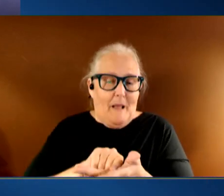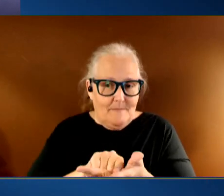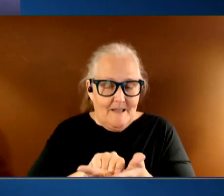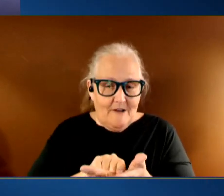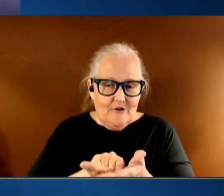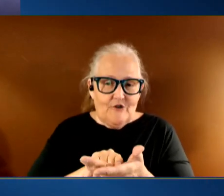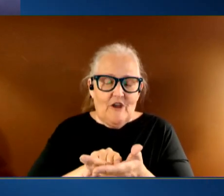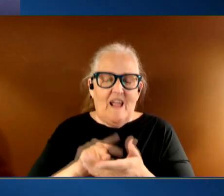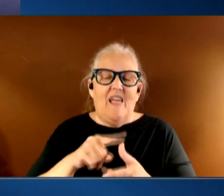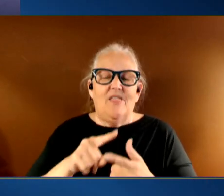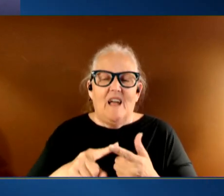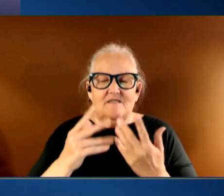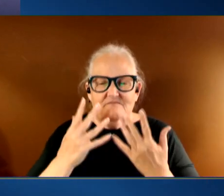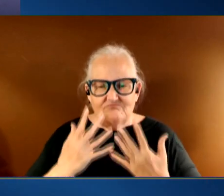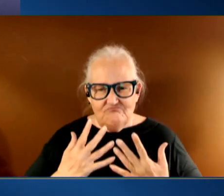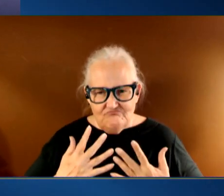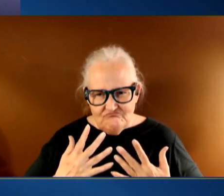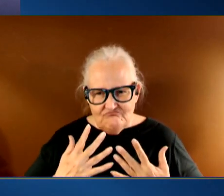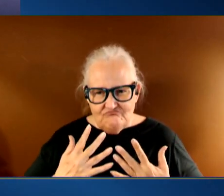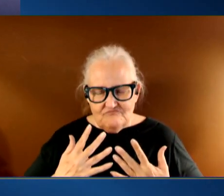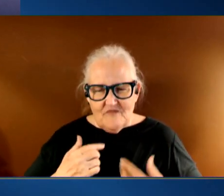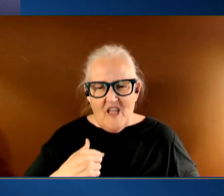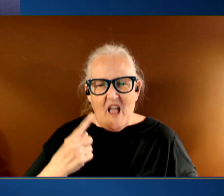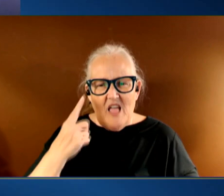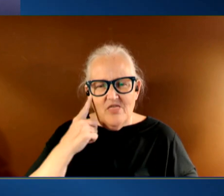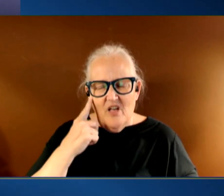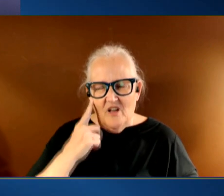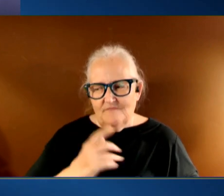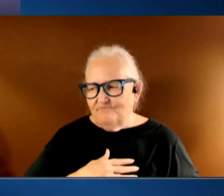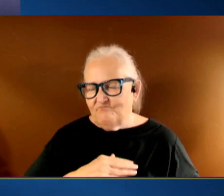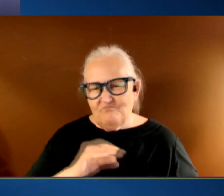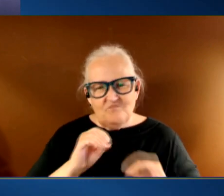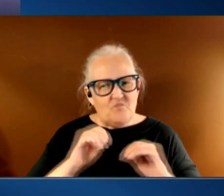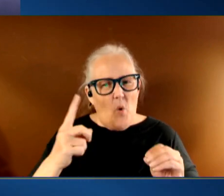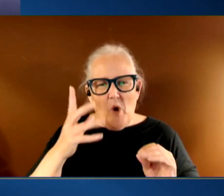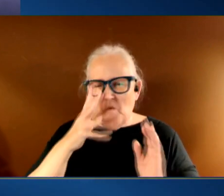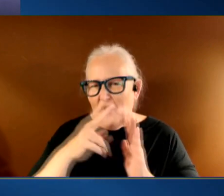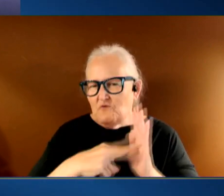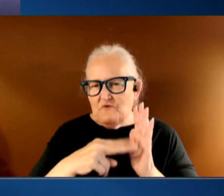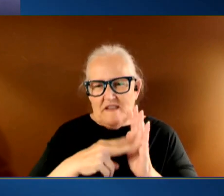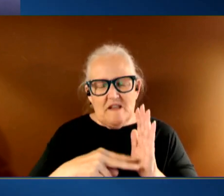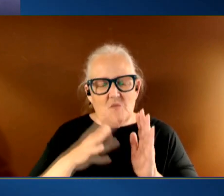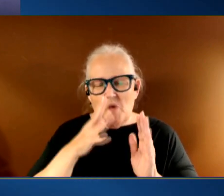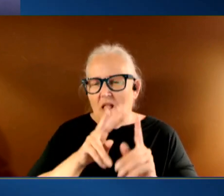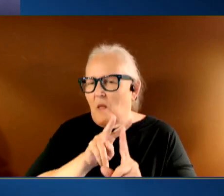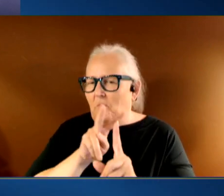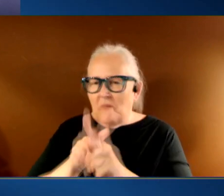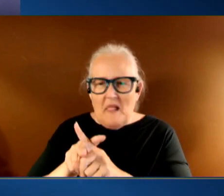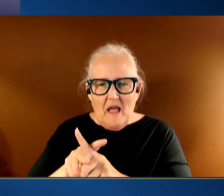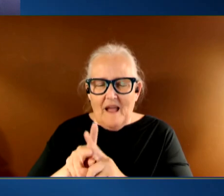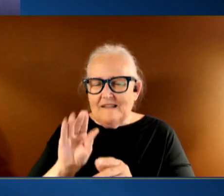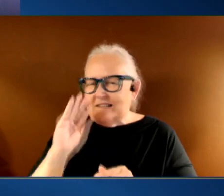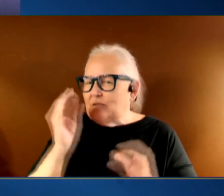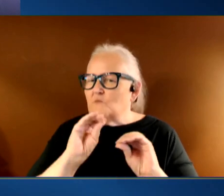because I didn't think anyone was going to read it, use it, or really much care. And that's when